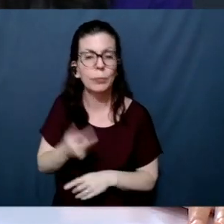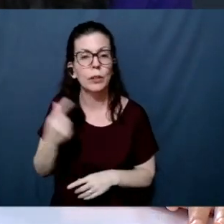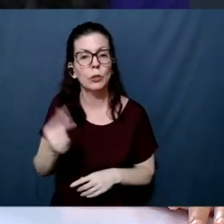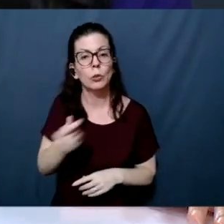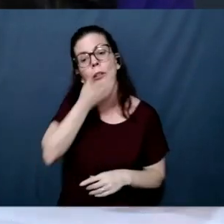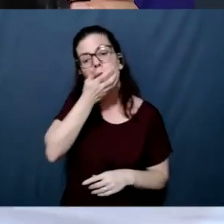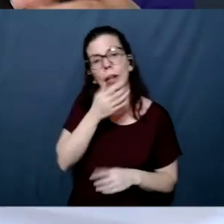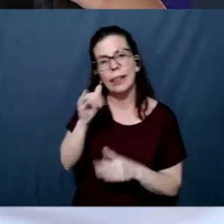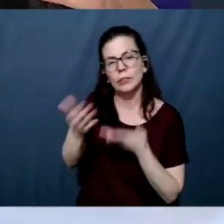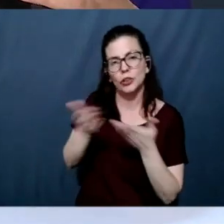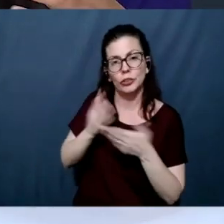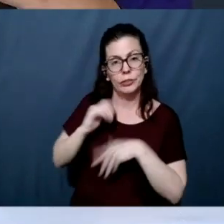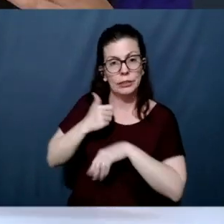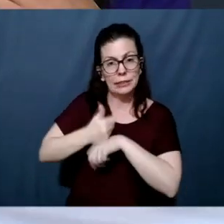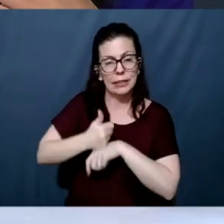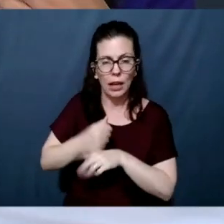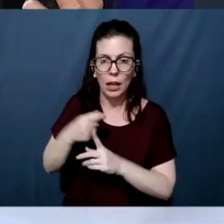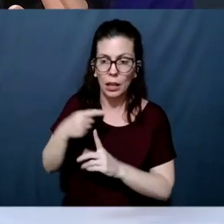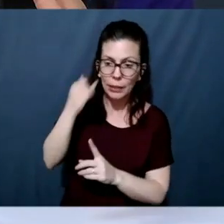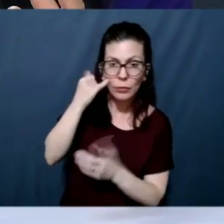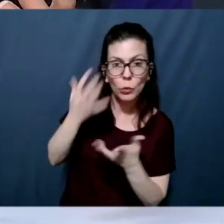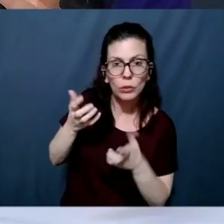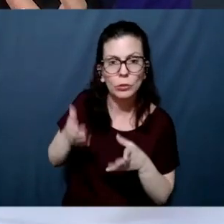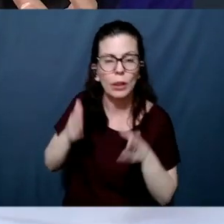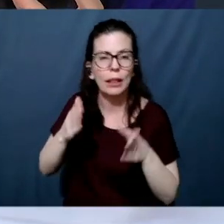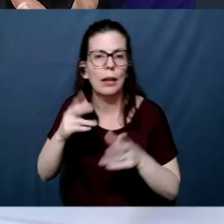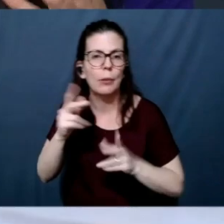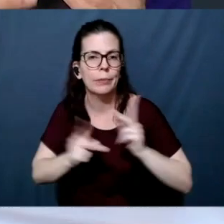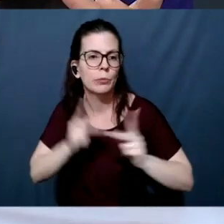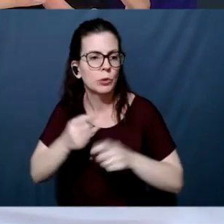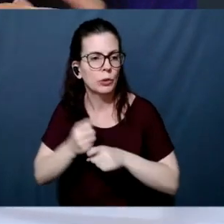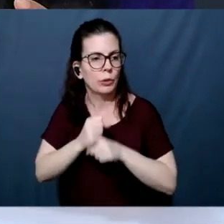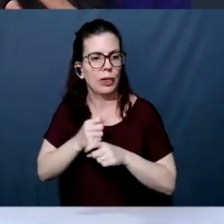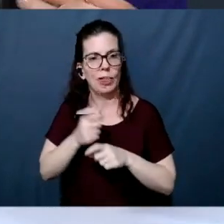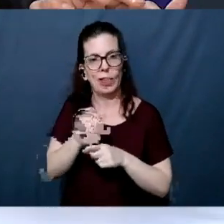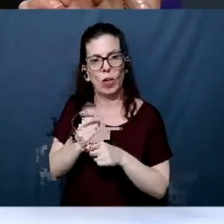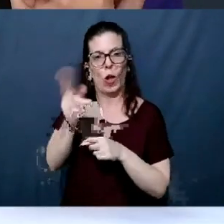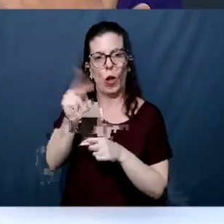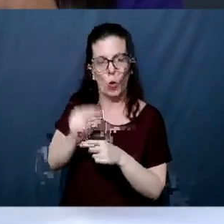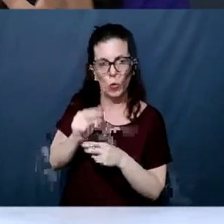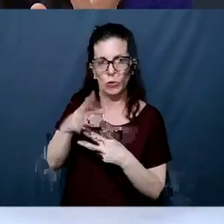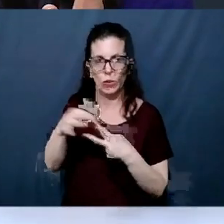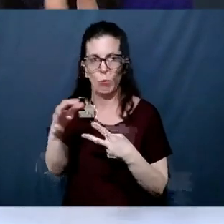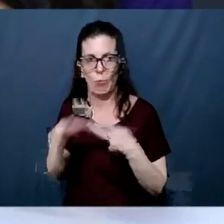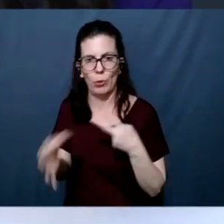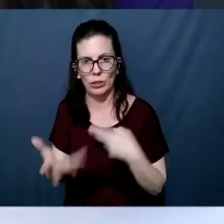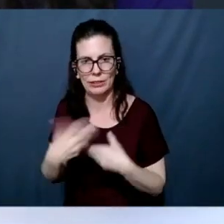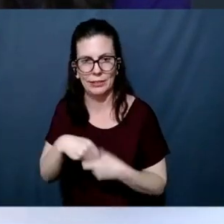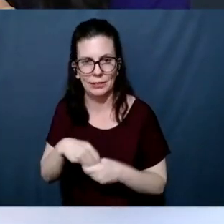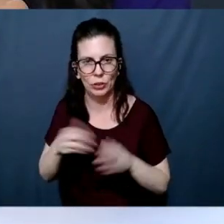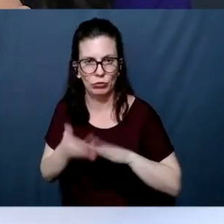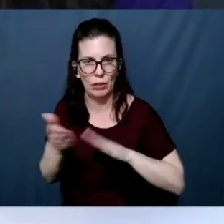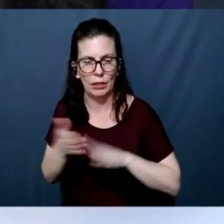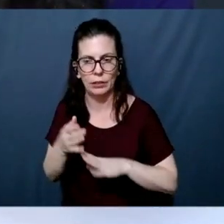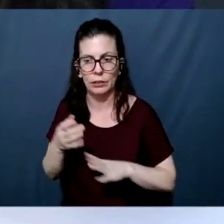that we want to enable people to build their own components to do that. So earlier this year we integrated with SageMaker.